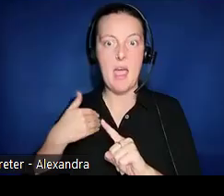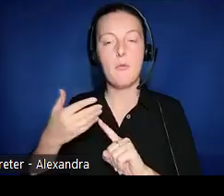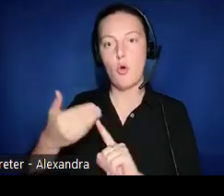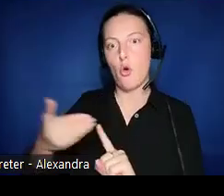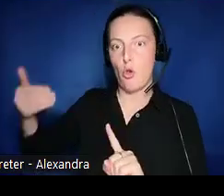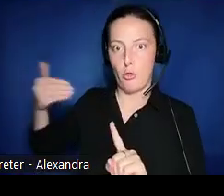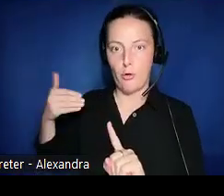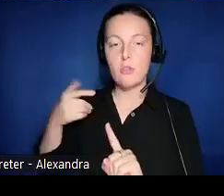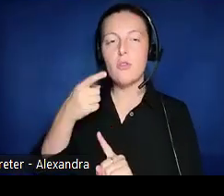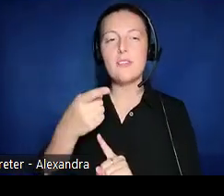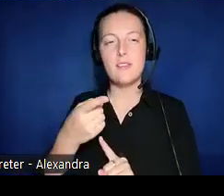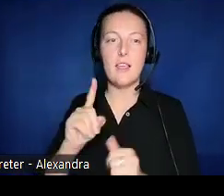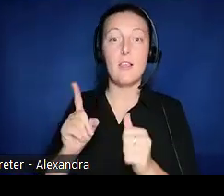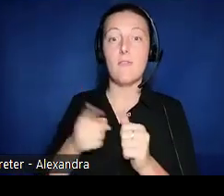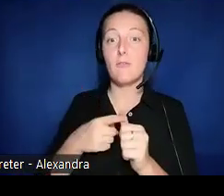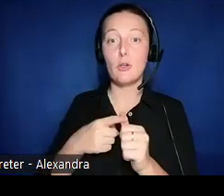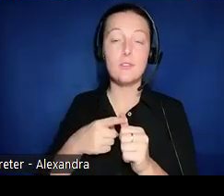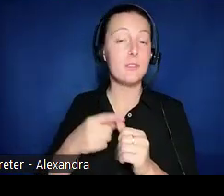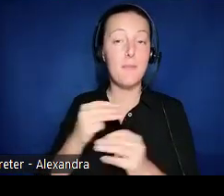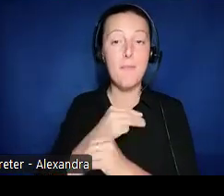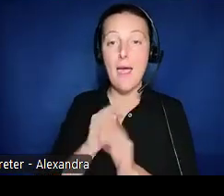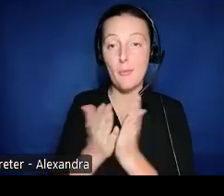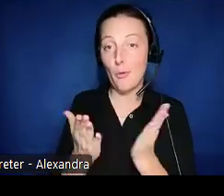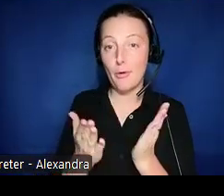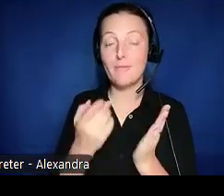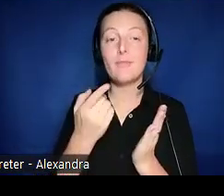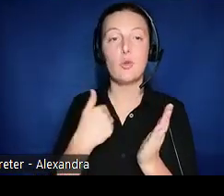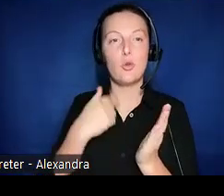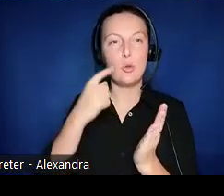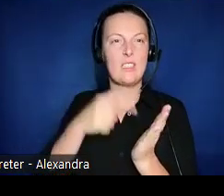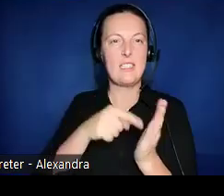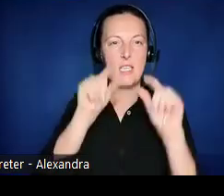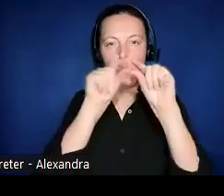and you can see it's arranged uh in different rows describing different mathematical procedures. It's